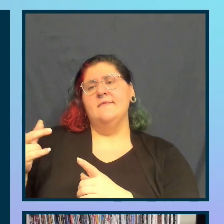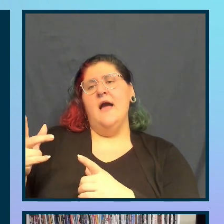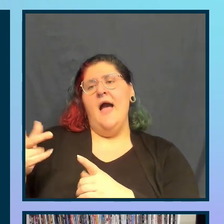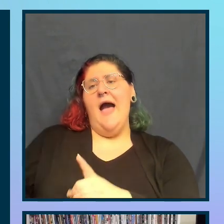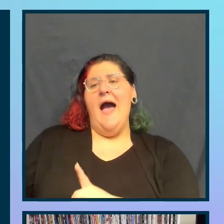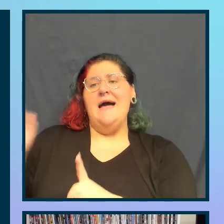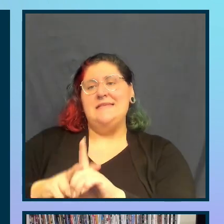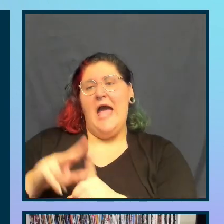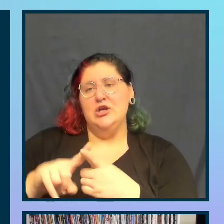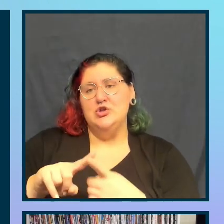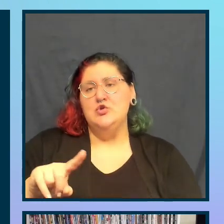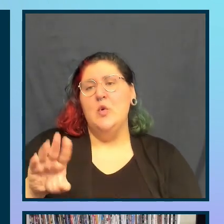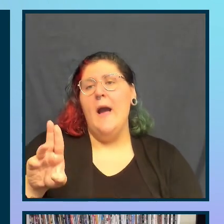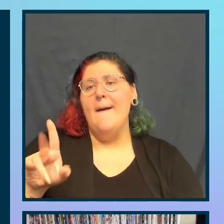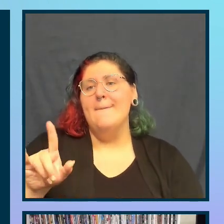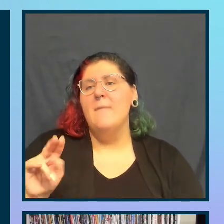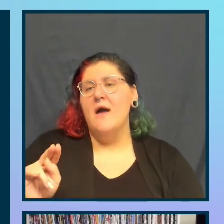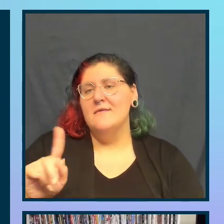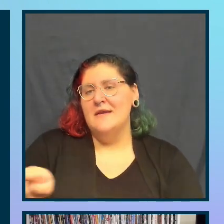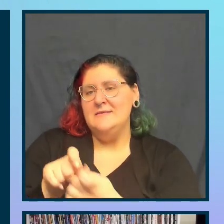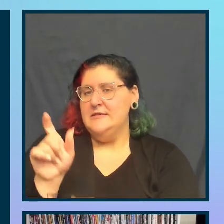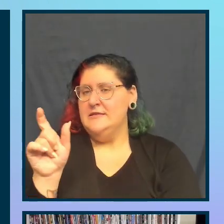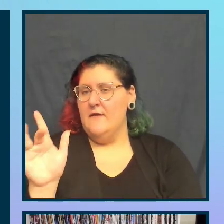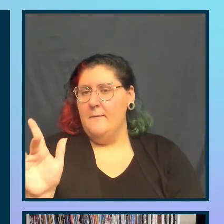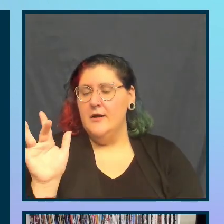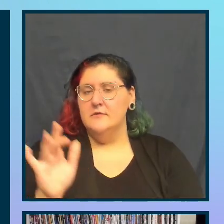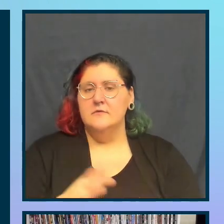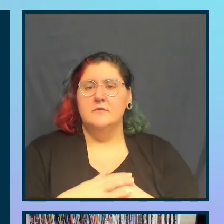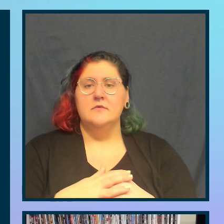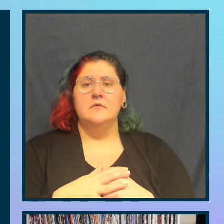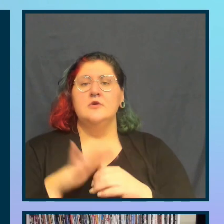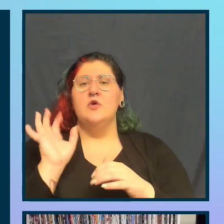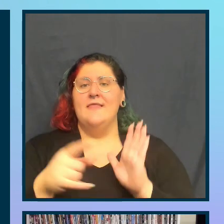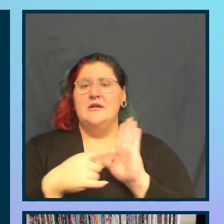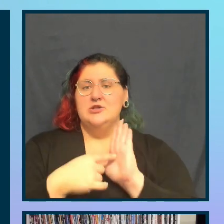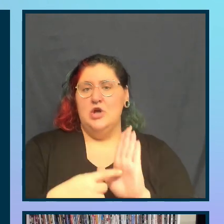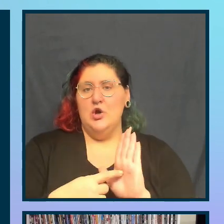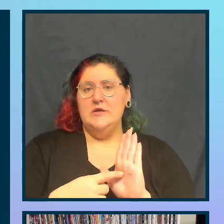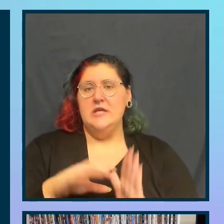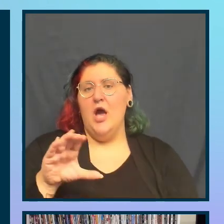So the screenshot here shows the COVID Shield app with a visually styled button with the name enter code,